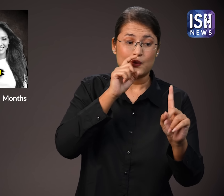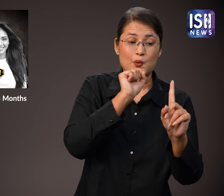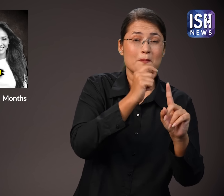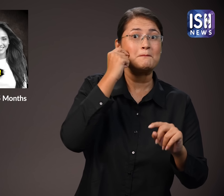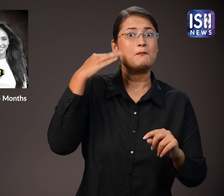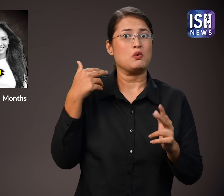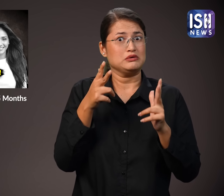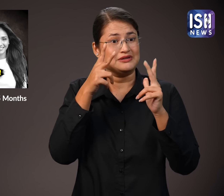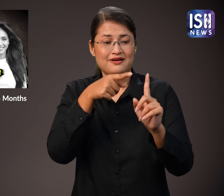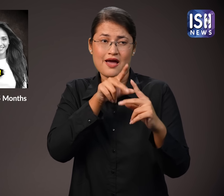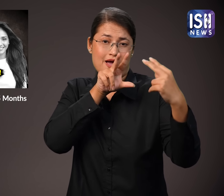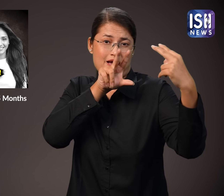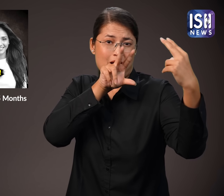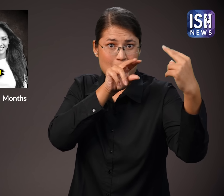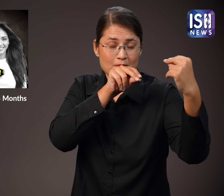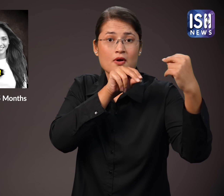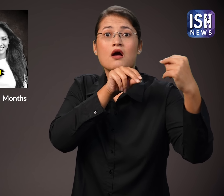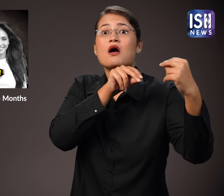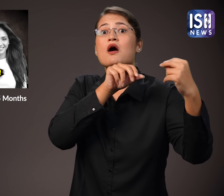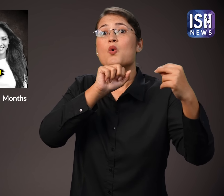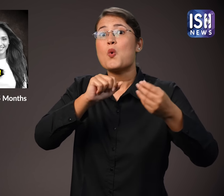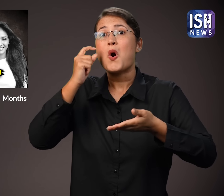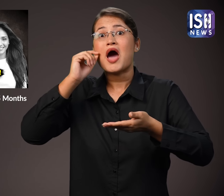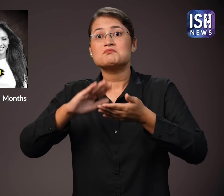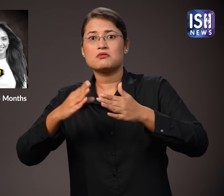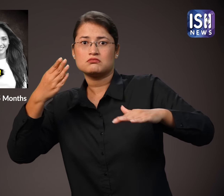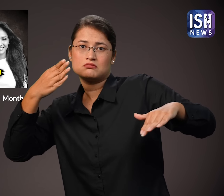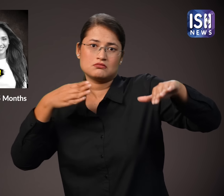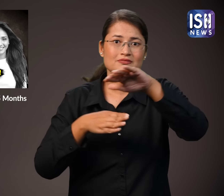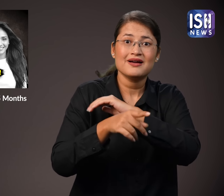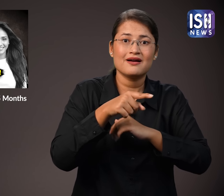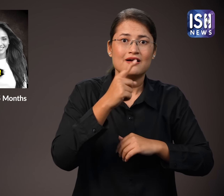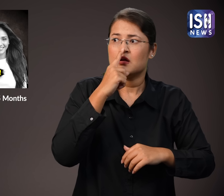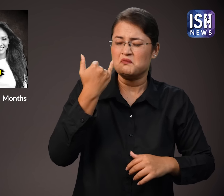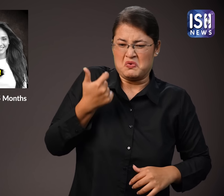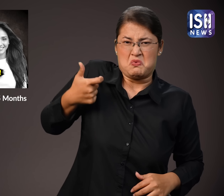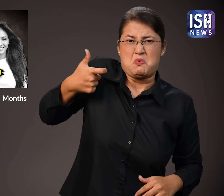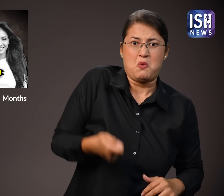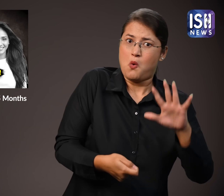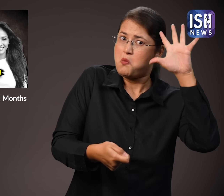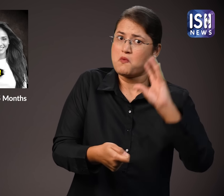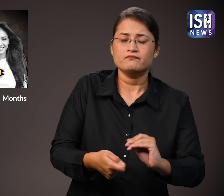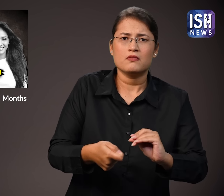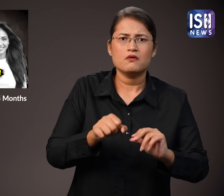Her brother shared that the call suddenly disconnected the moment her husband entered the room.